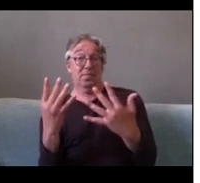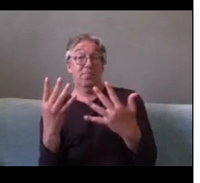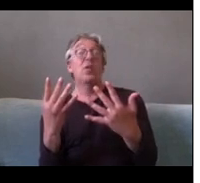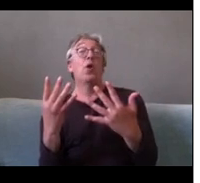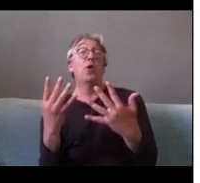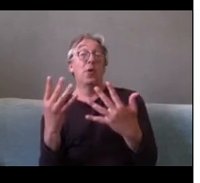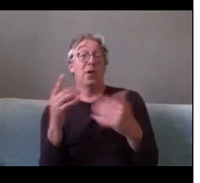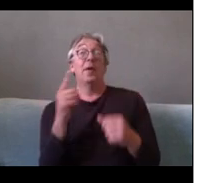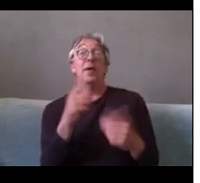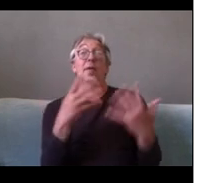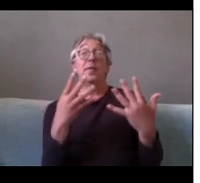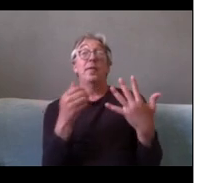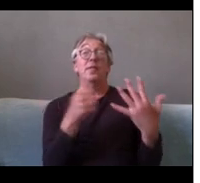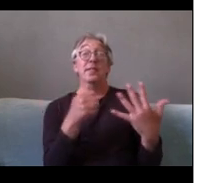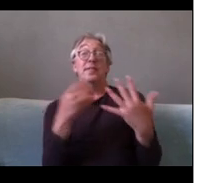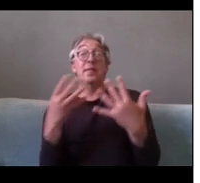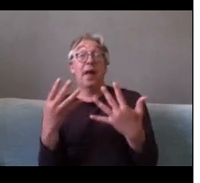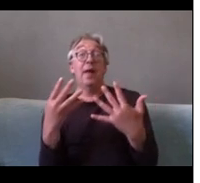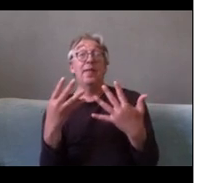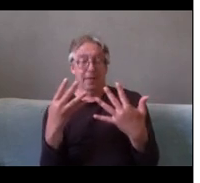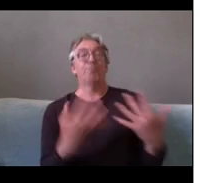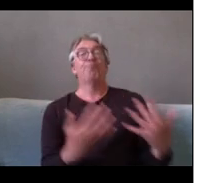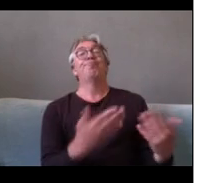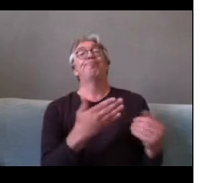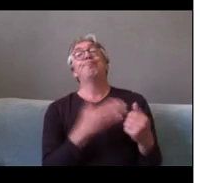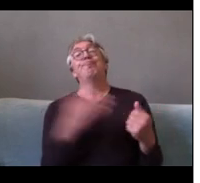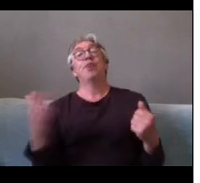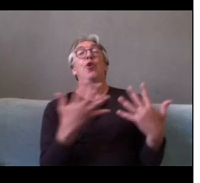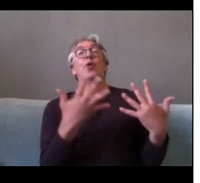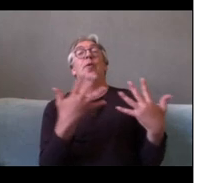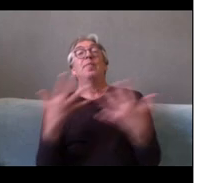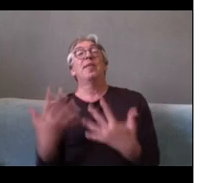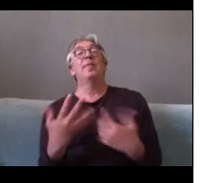I want to talk about the 2019 census of Kenya population and housing.